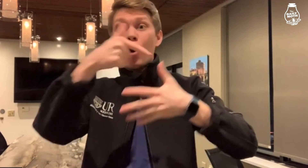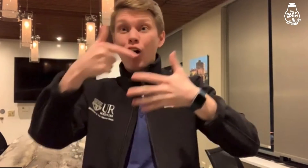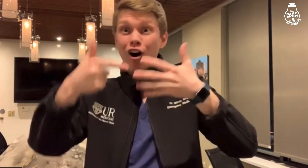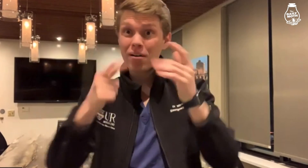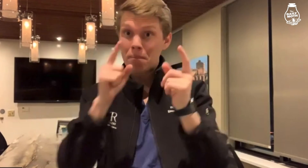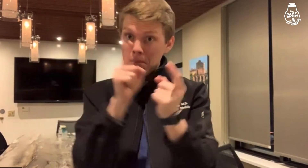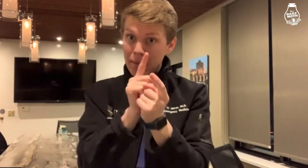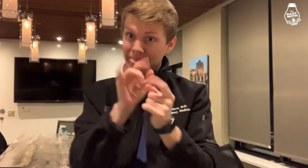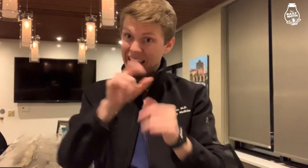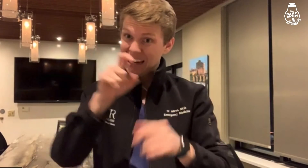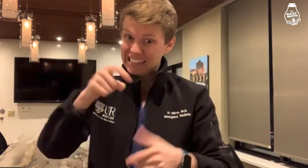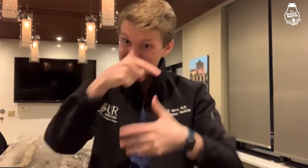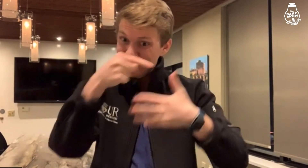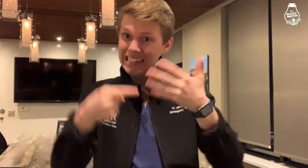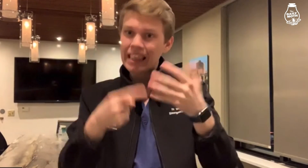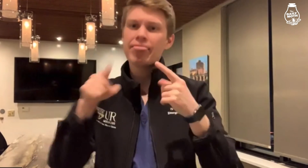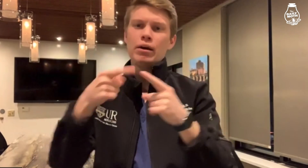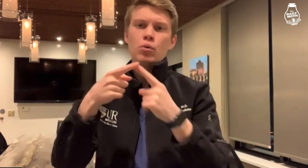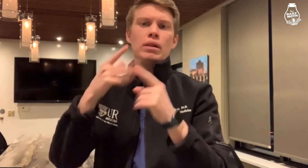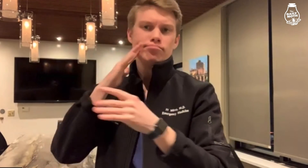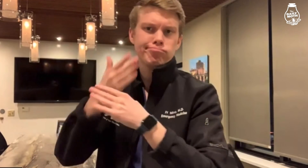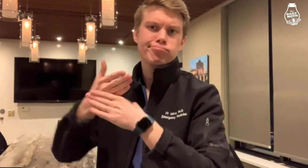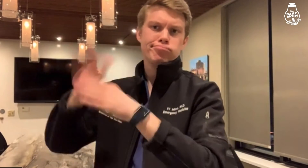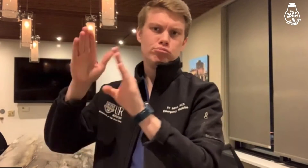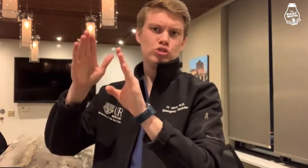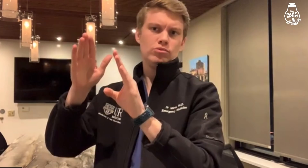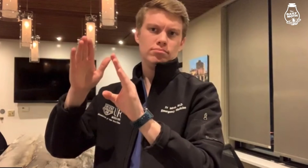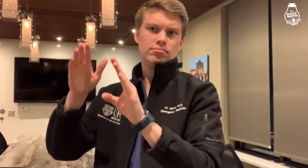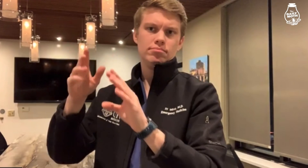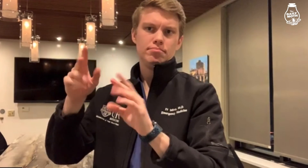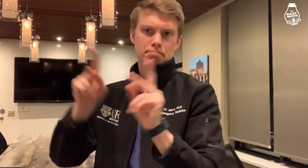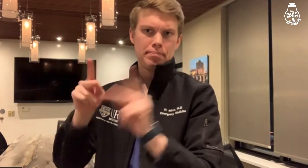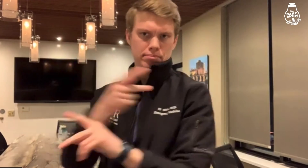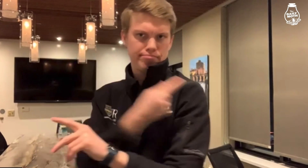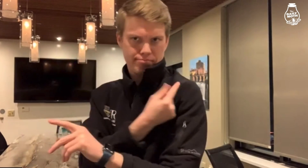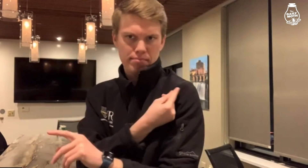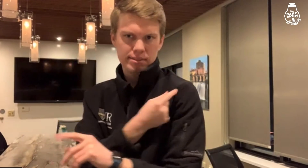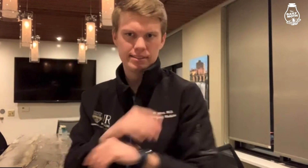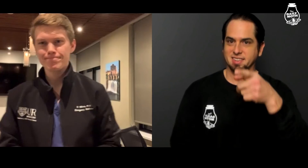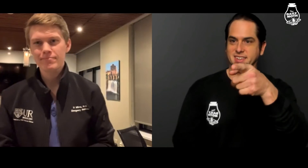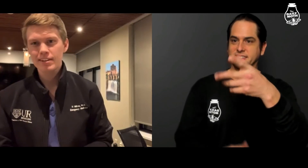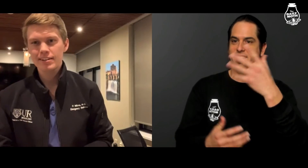Once we meet all of the above's needs, then the general population can get the vaccines.